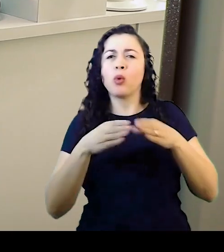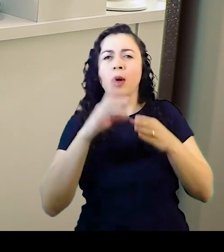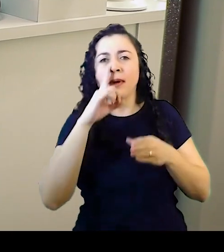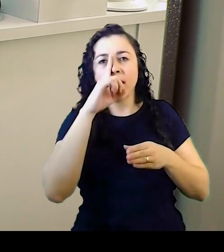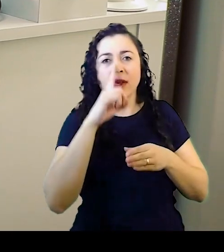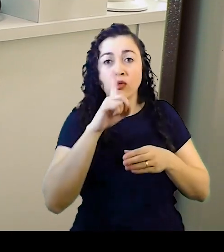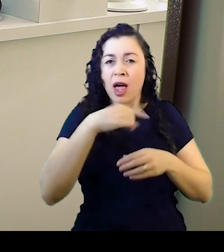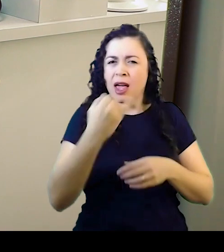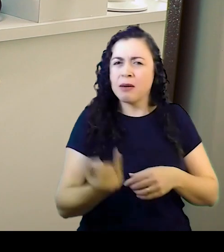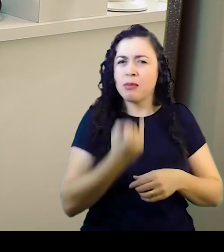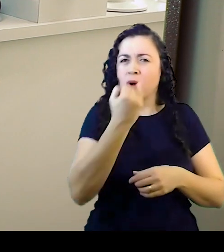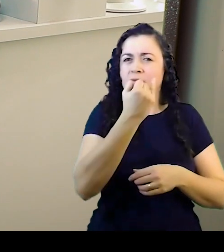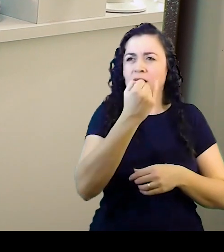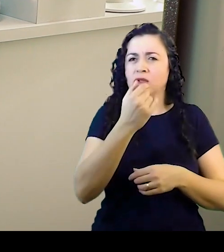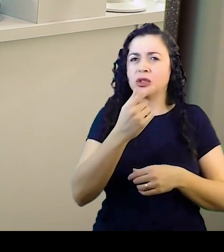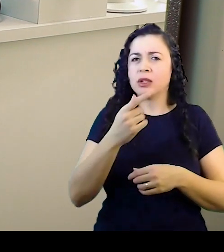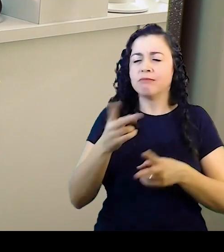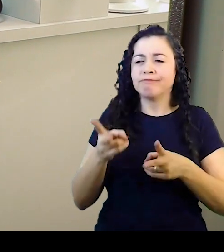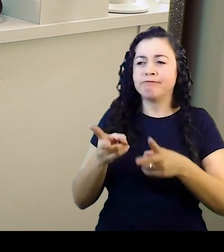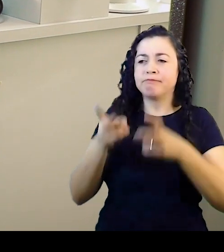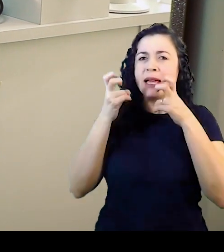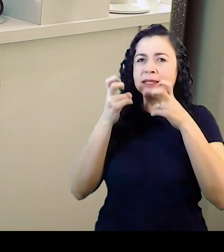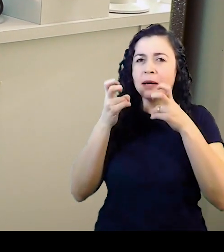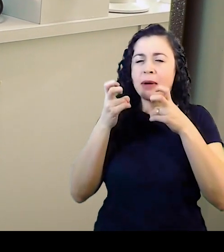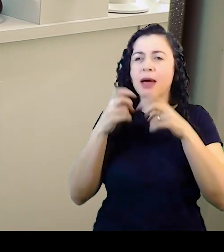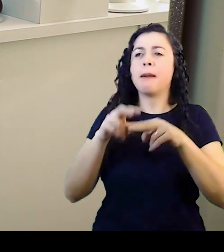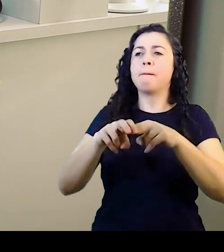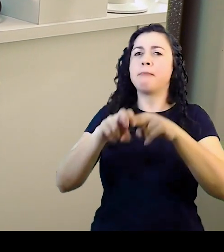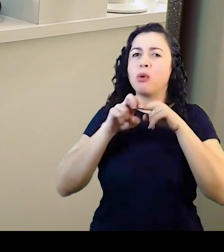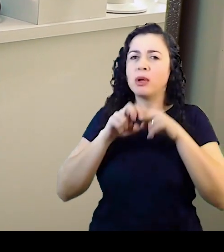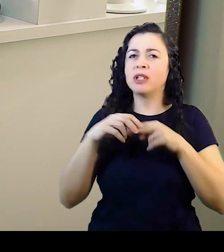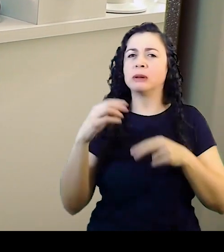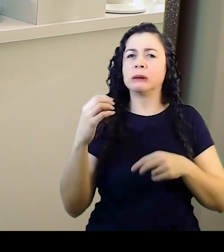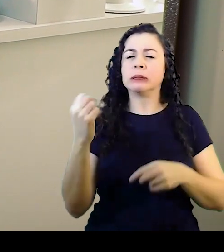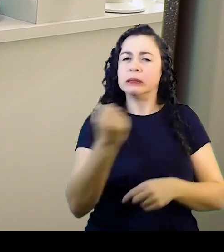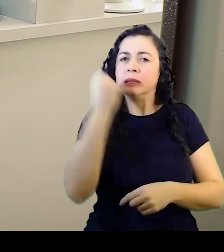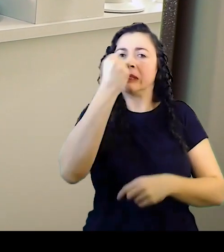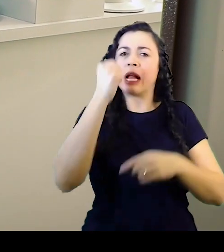important for the development of severe forms of infection?